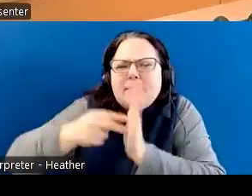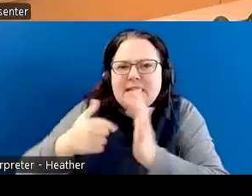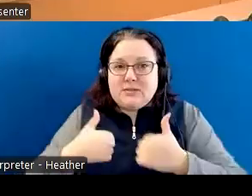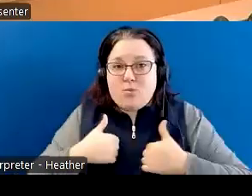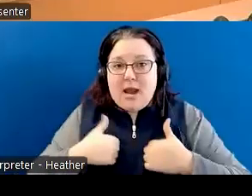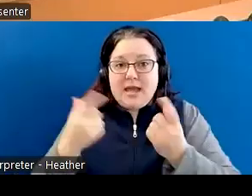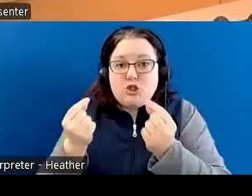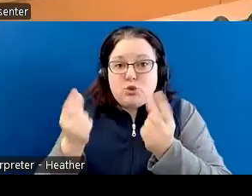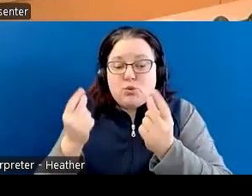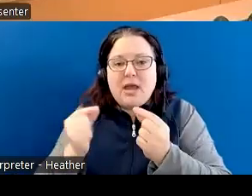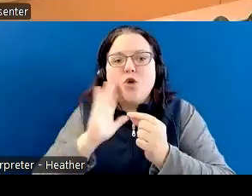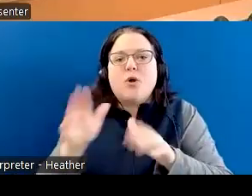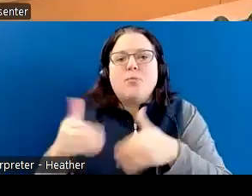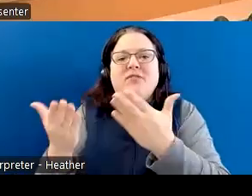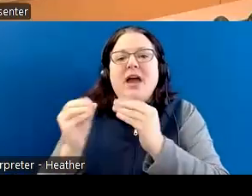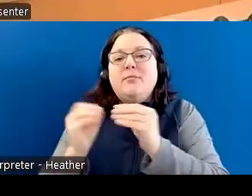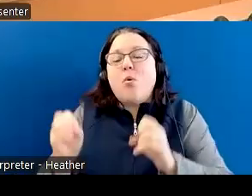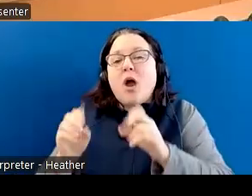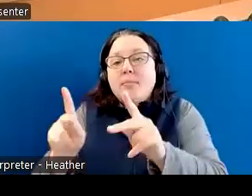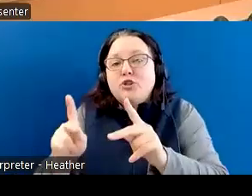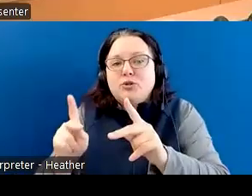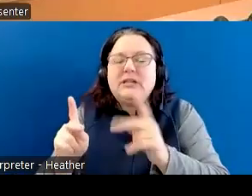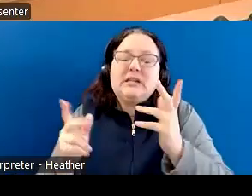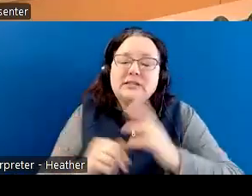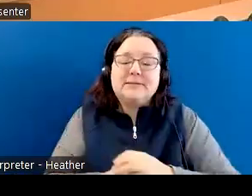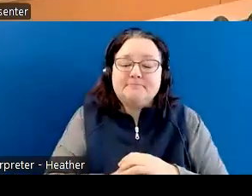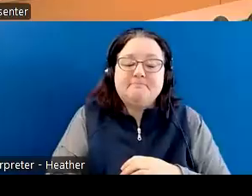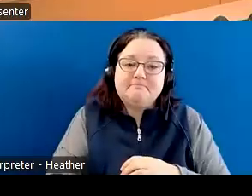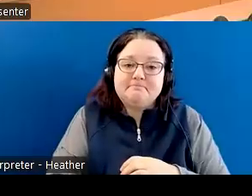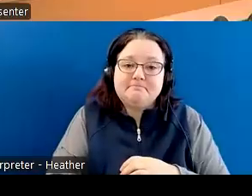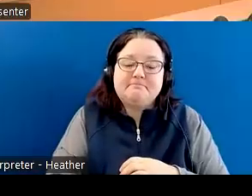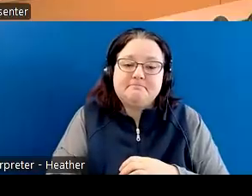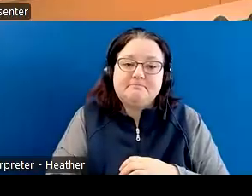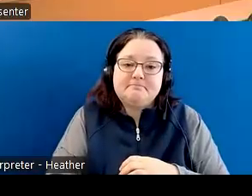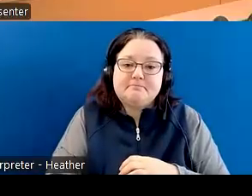is just going to provide way more opportunities across the board. I just want to piggyback off